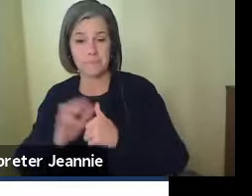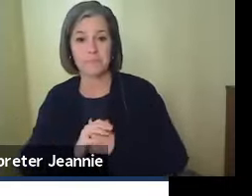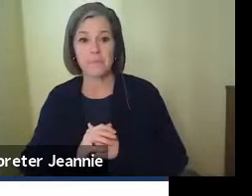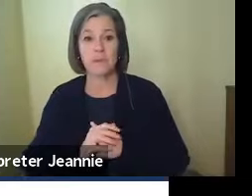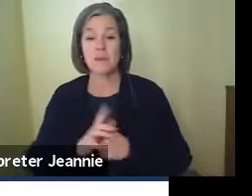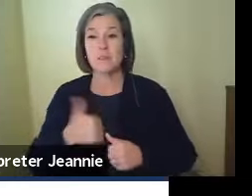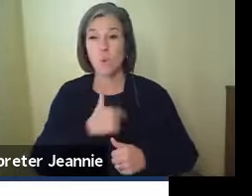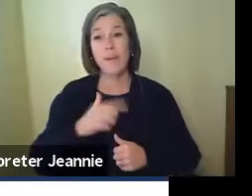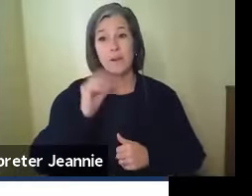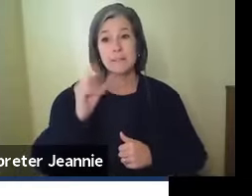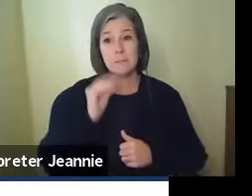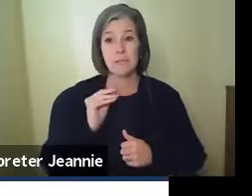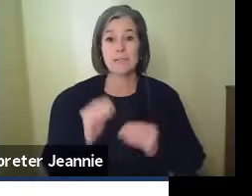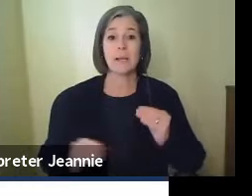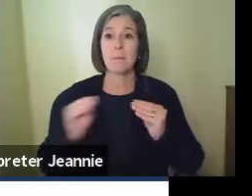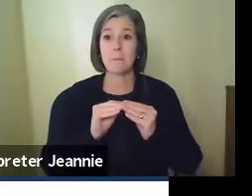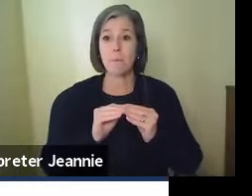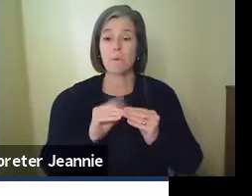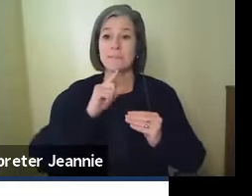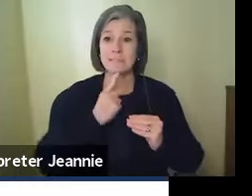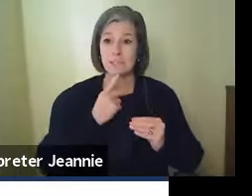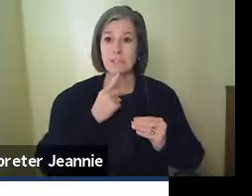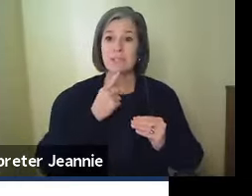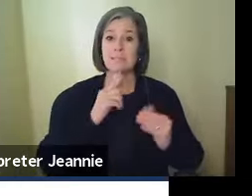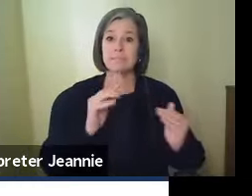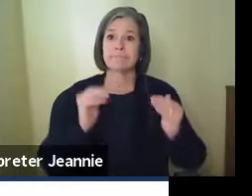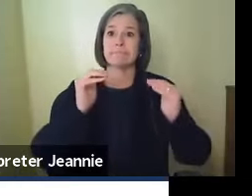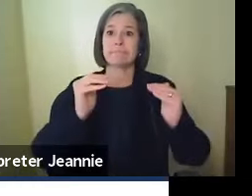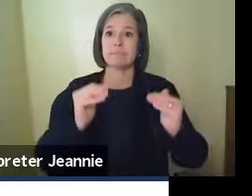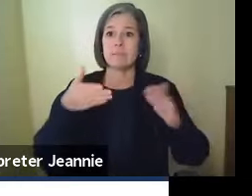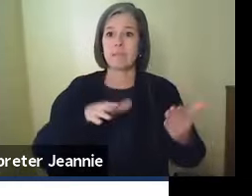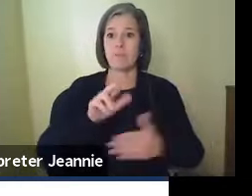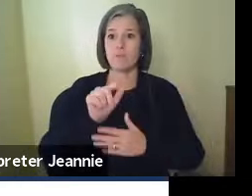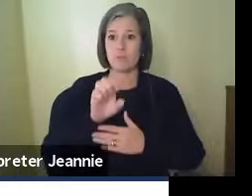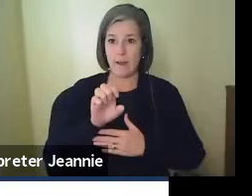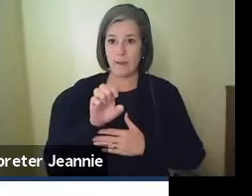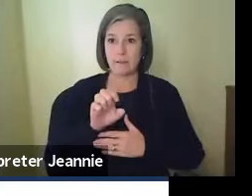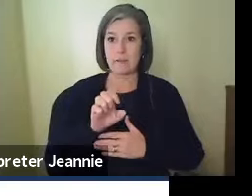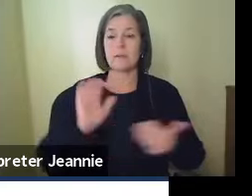higher than what the typical population is and that's why we have been able to get people with